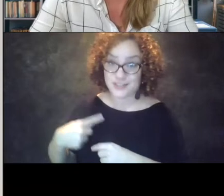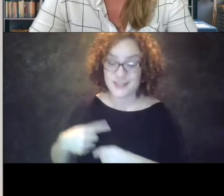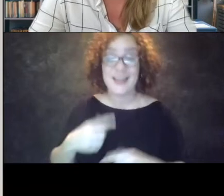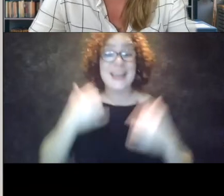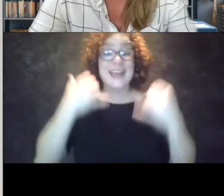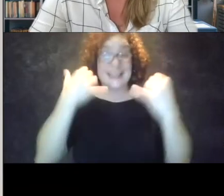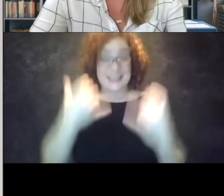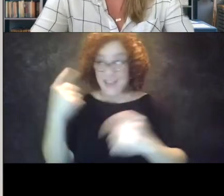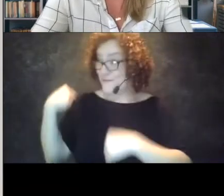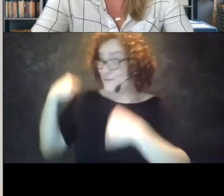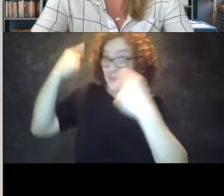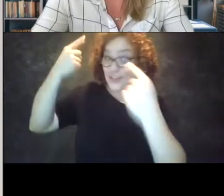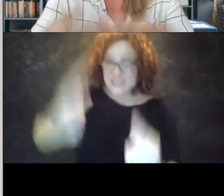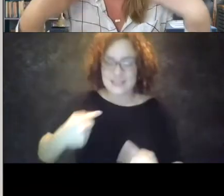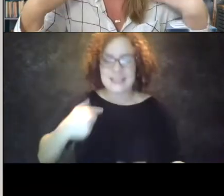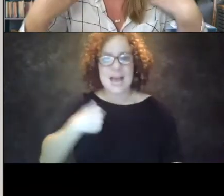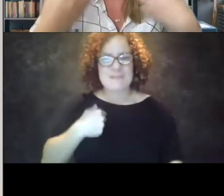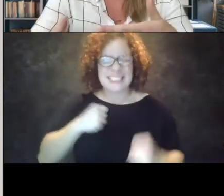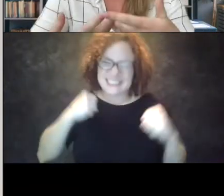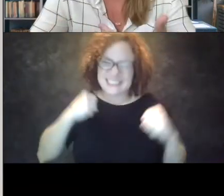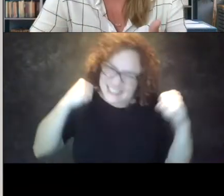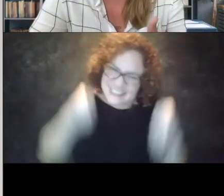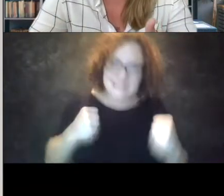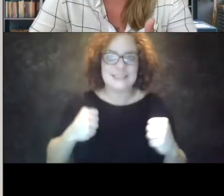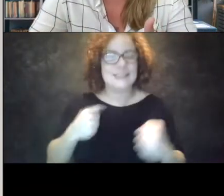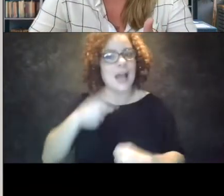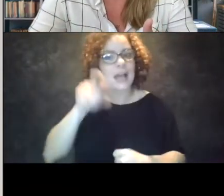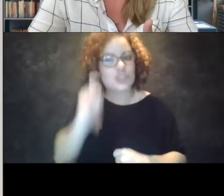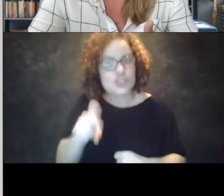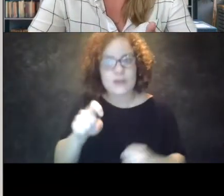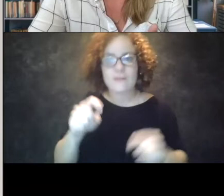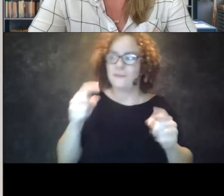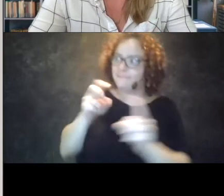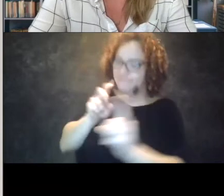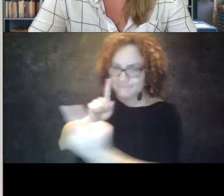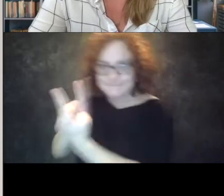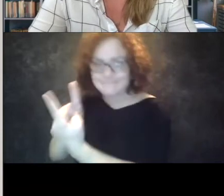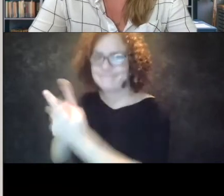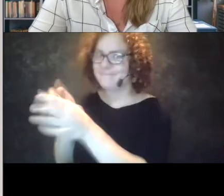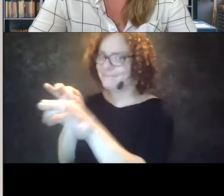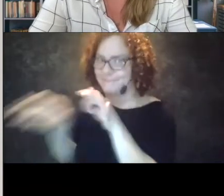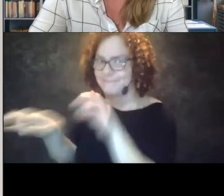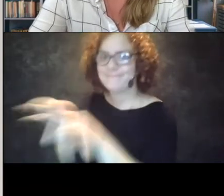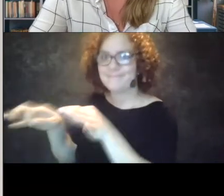day that I never went back to this poor student and talked to him about oh, are you asking